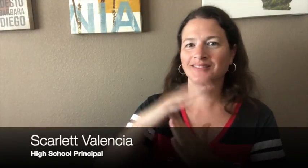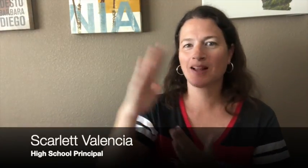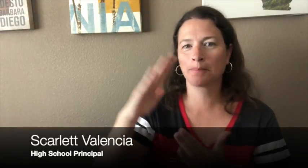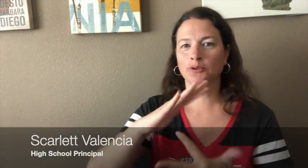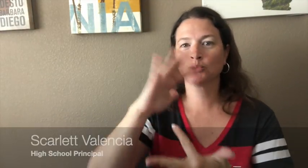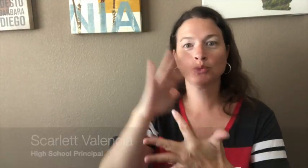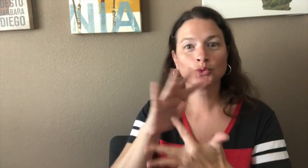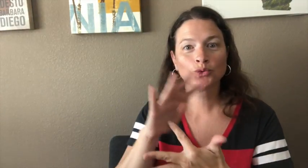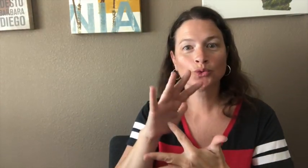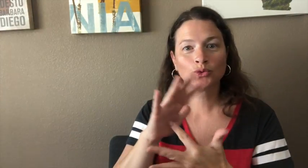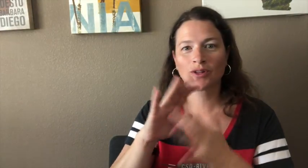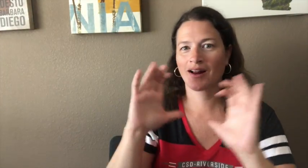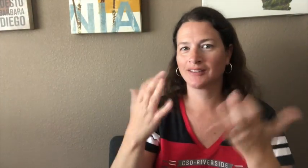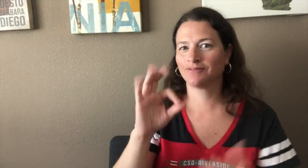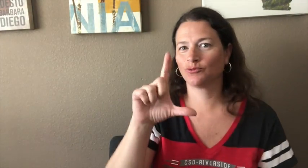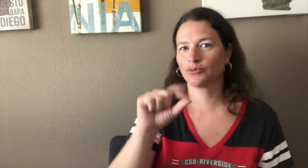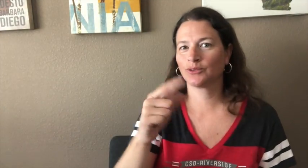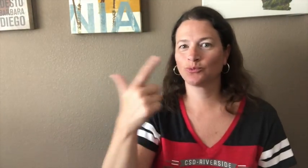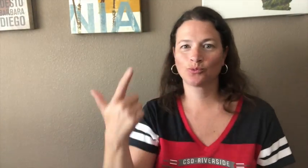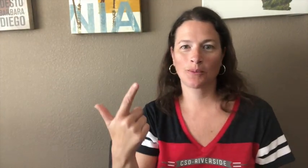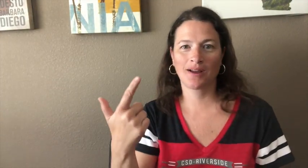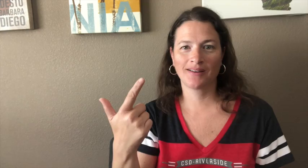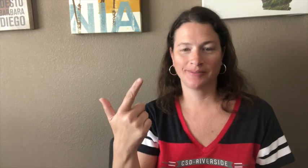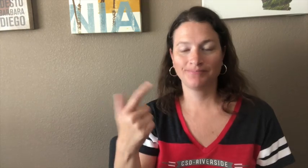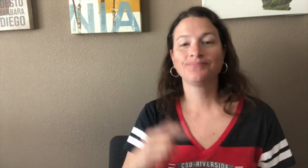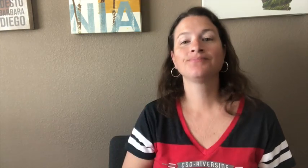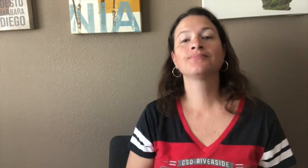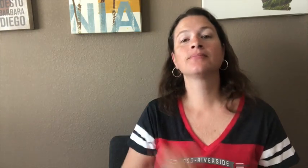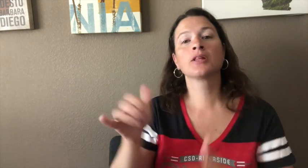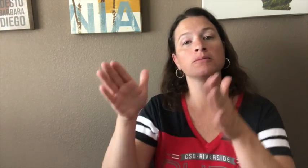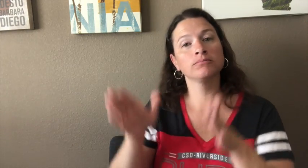top junior. Student class of 2021.